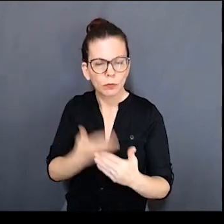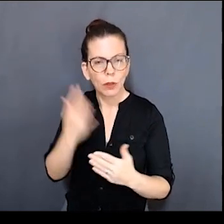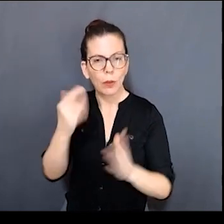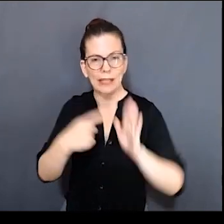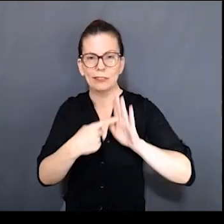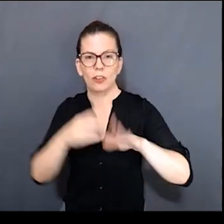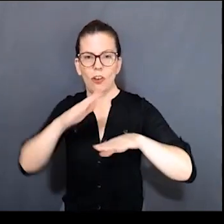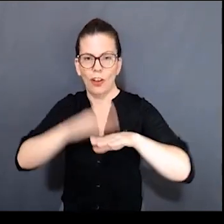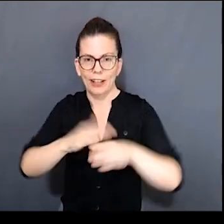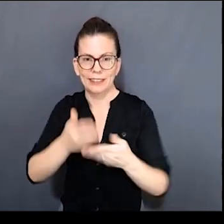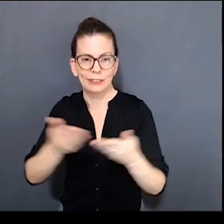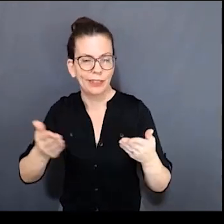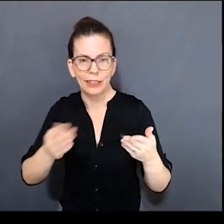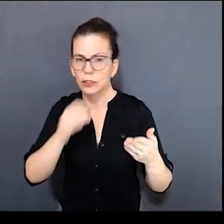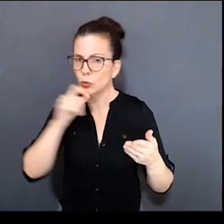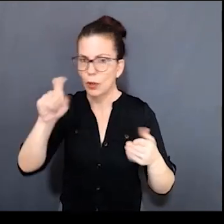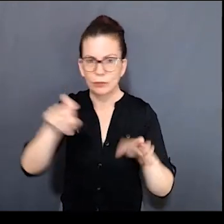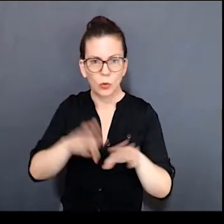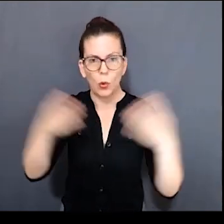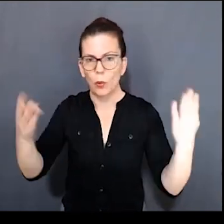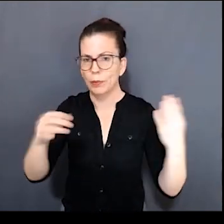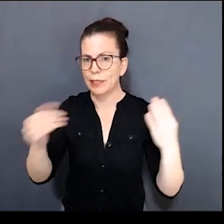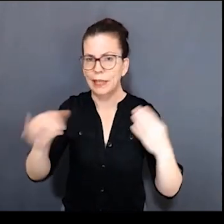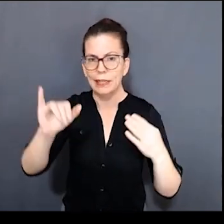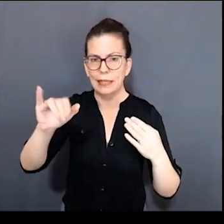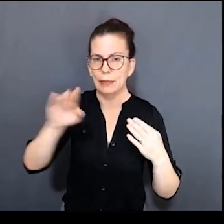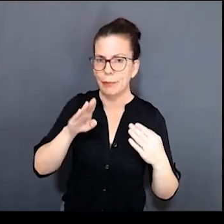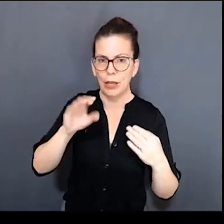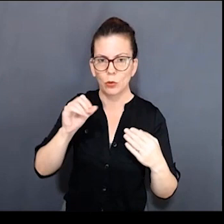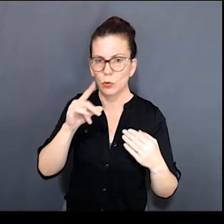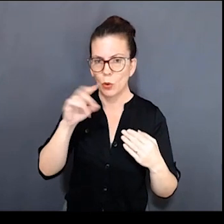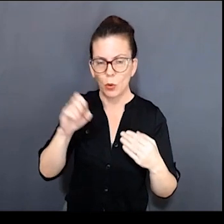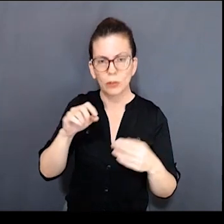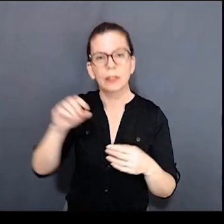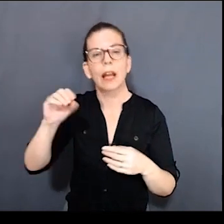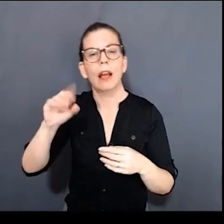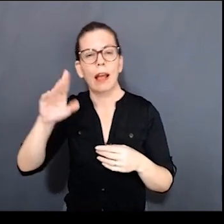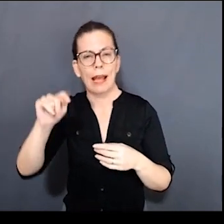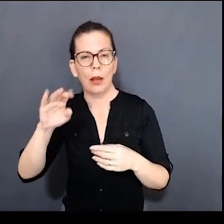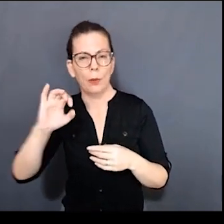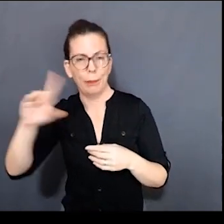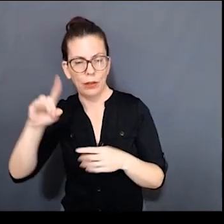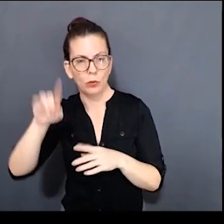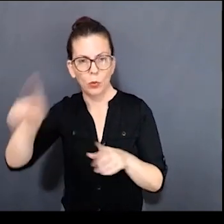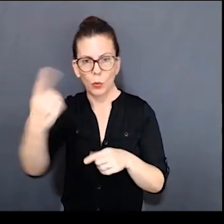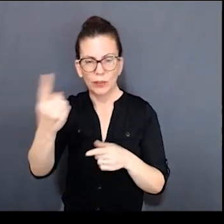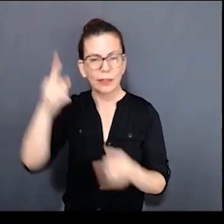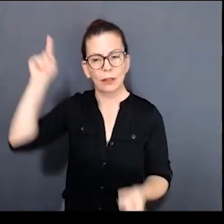on the device, you don't need to open any inbound ports. You just need outbound ports and that reduces the need